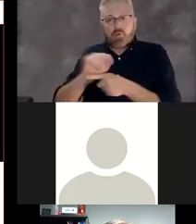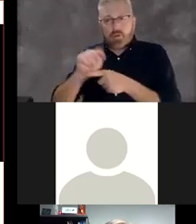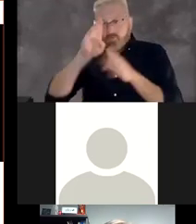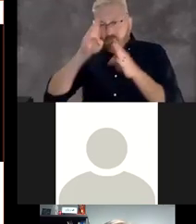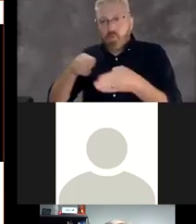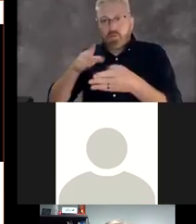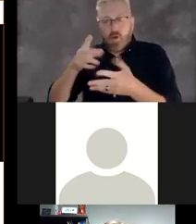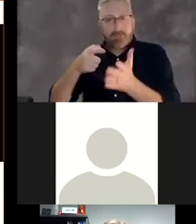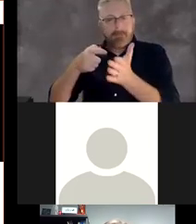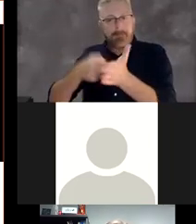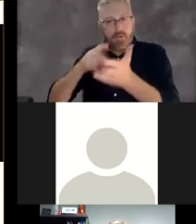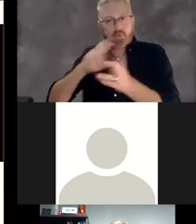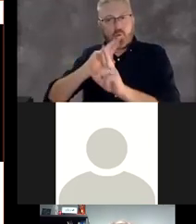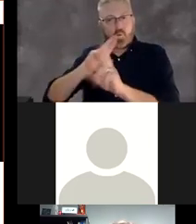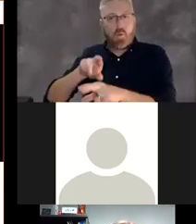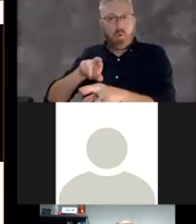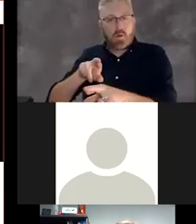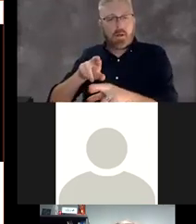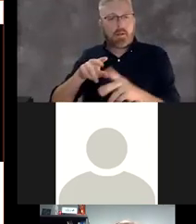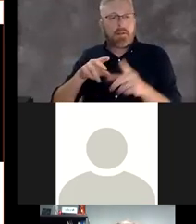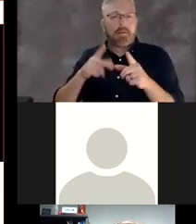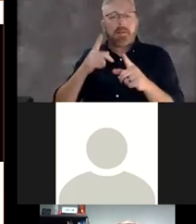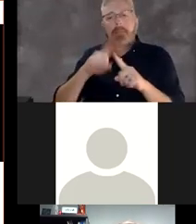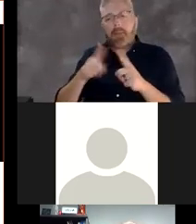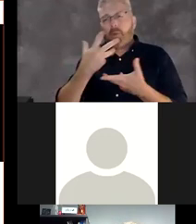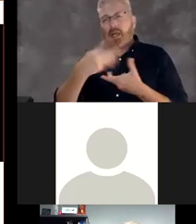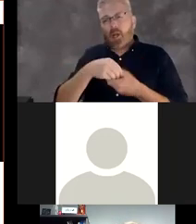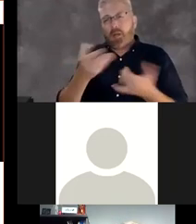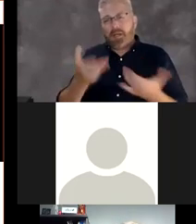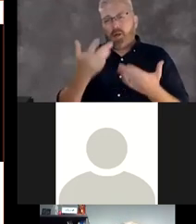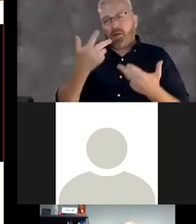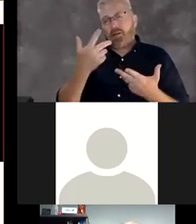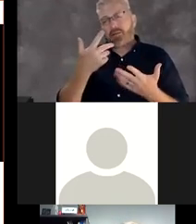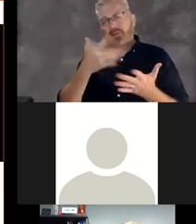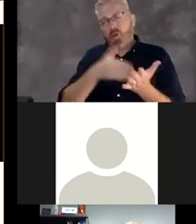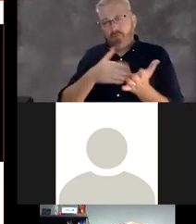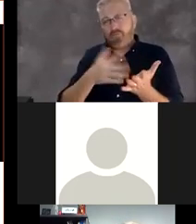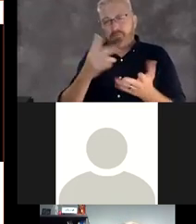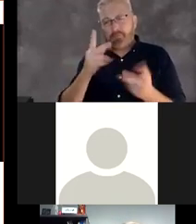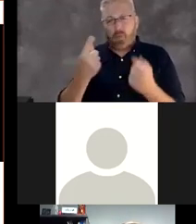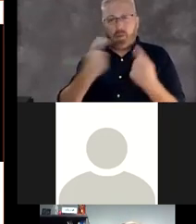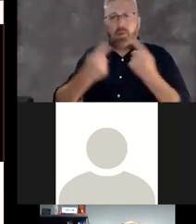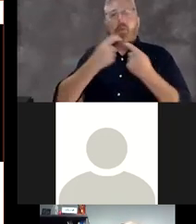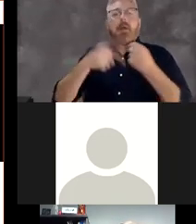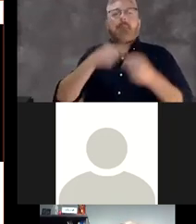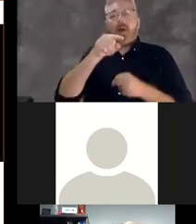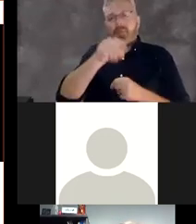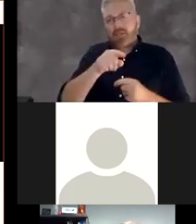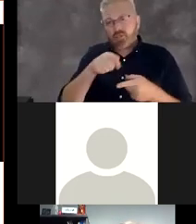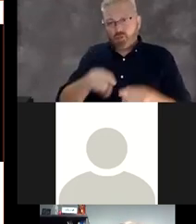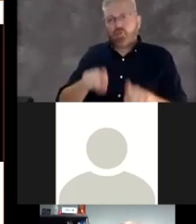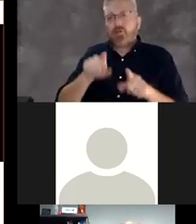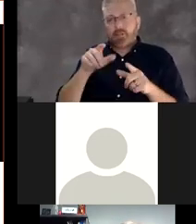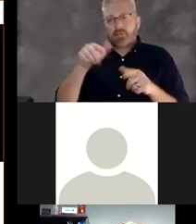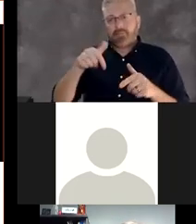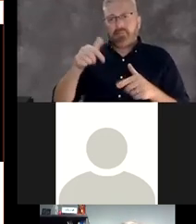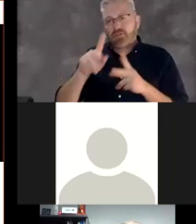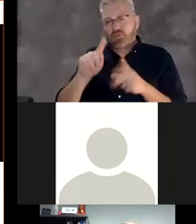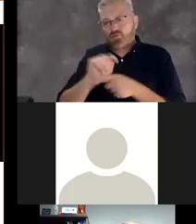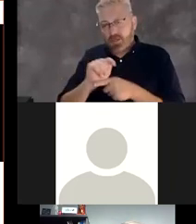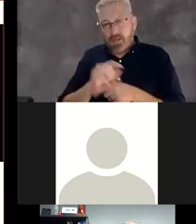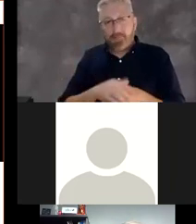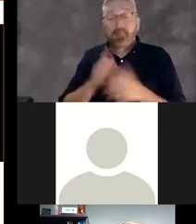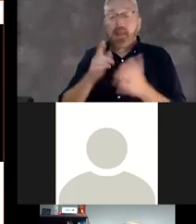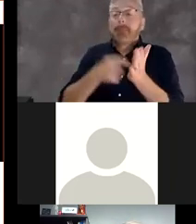BUT MANDATORY REPORTING IS WHEN